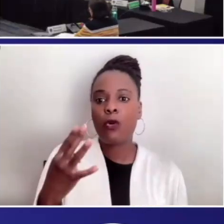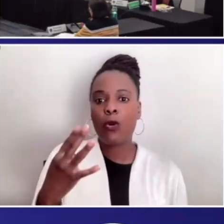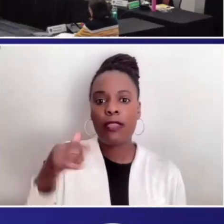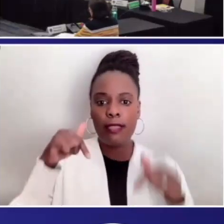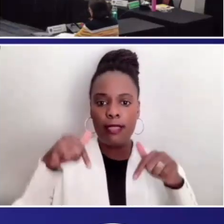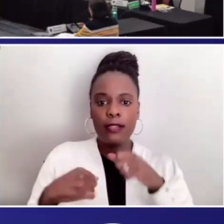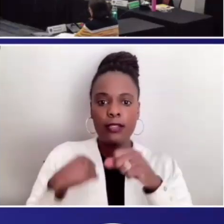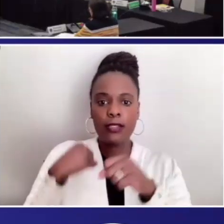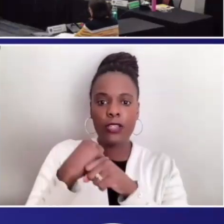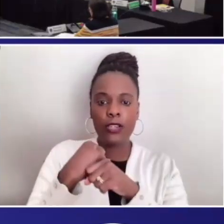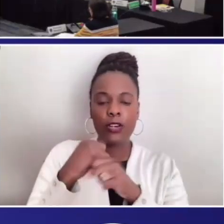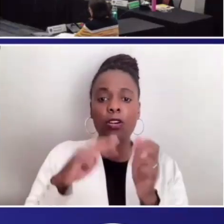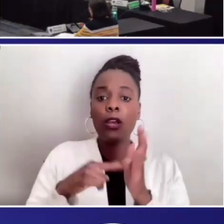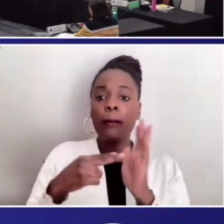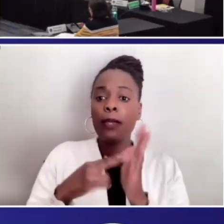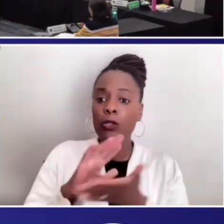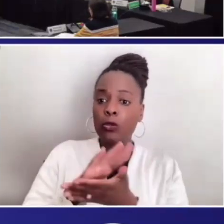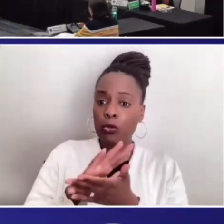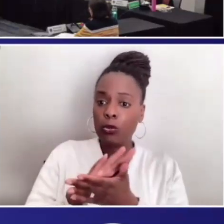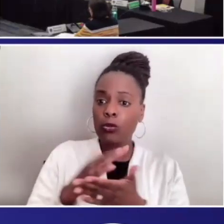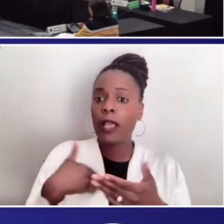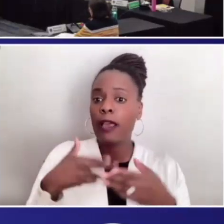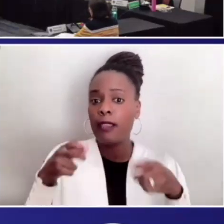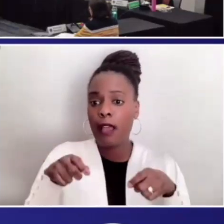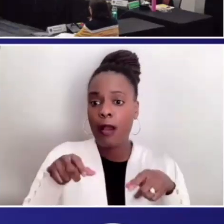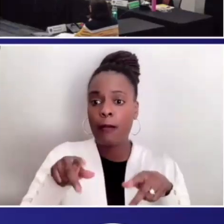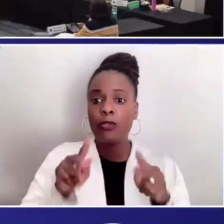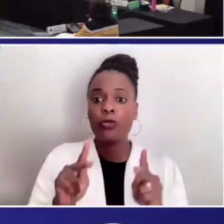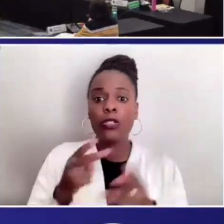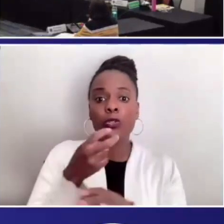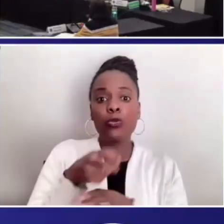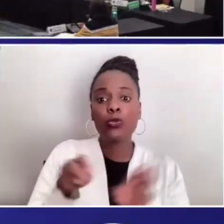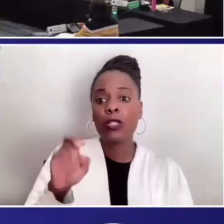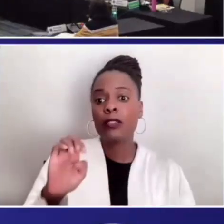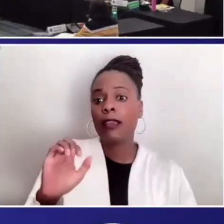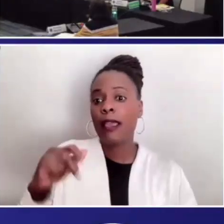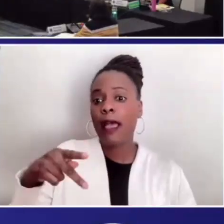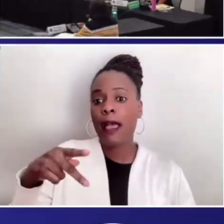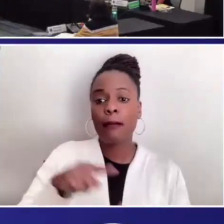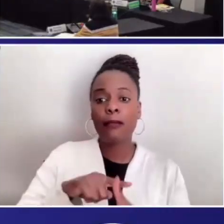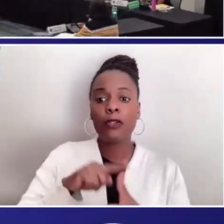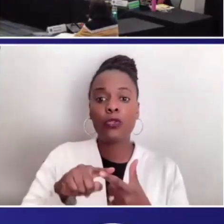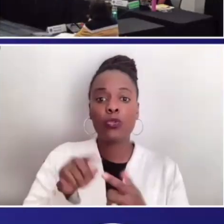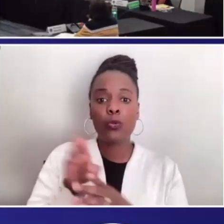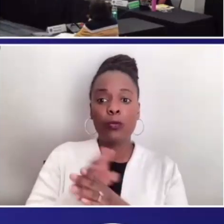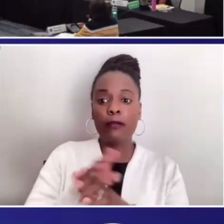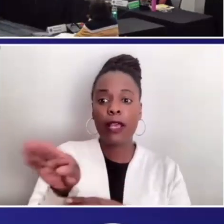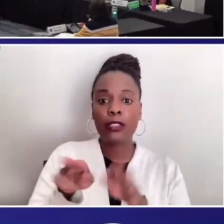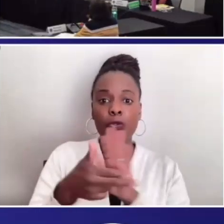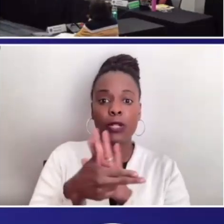schools had an opportunity to switch their EAP to professional designation, but no one did because it didn't matter at